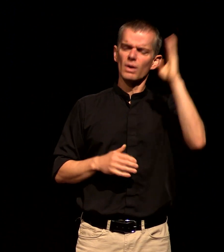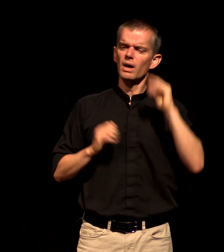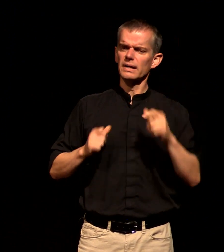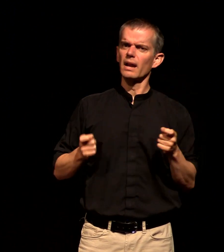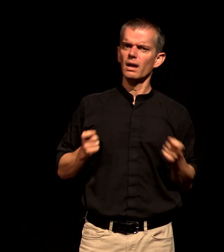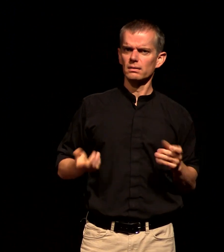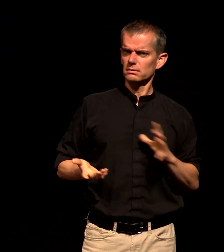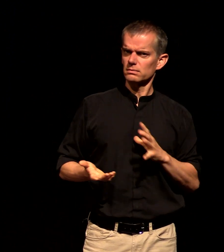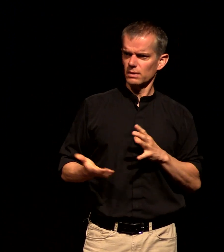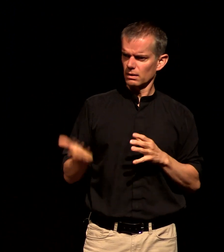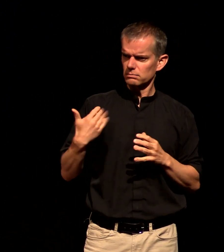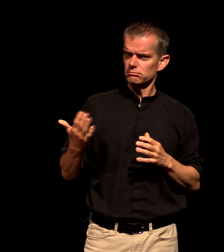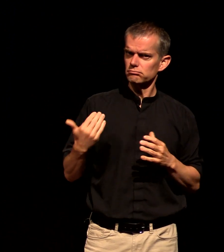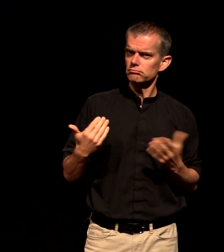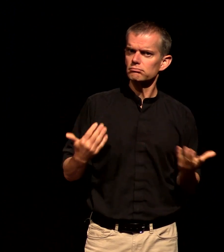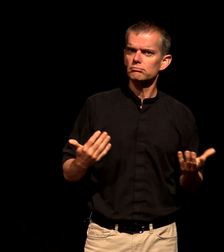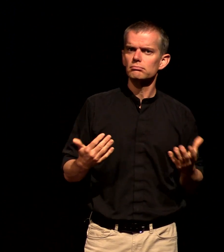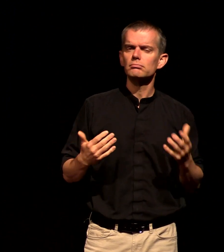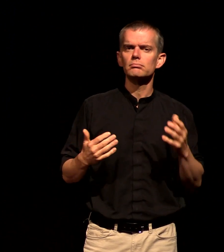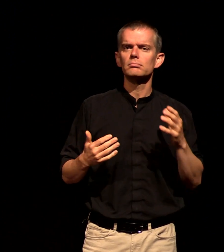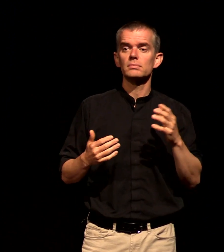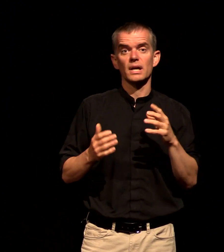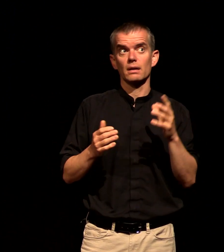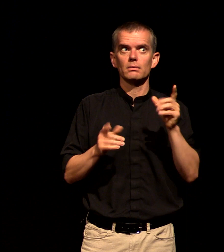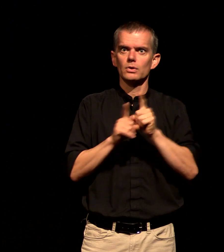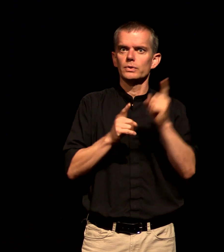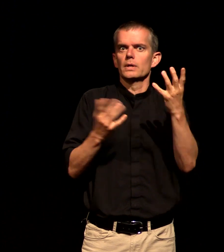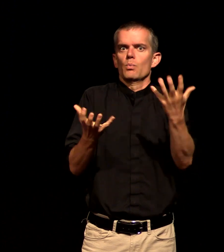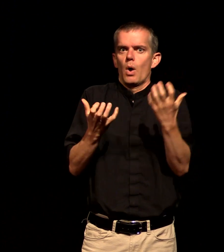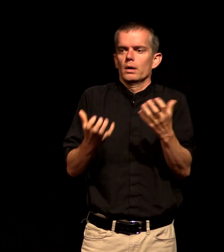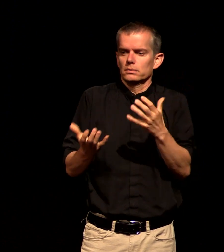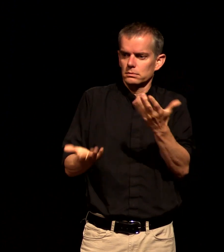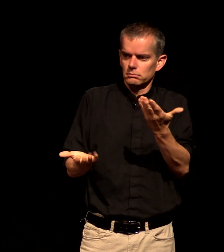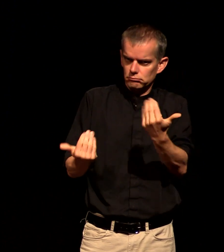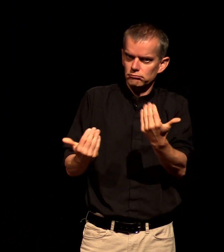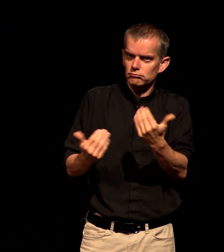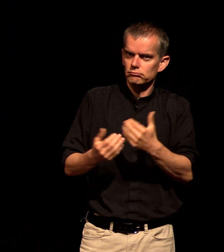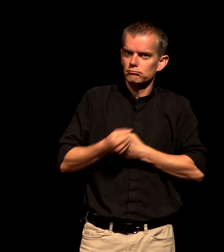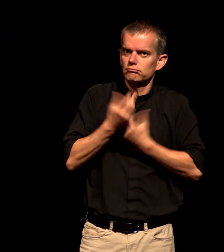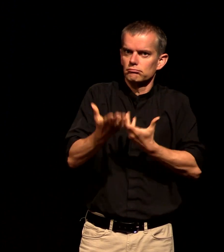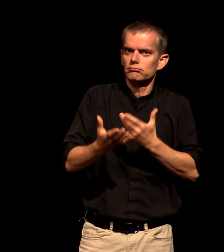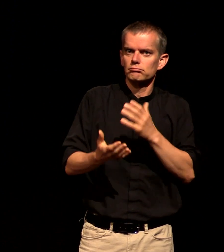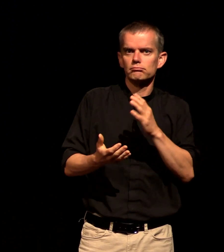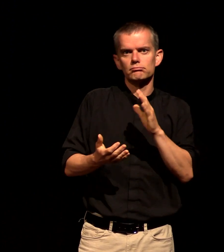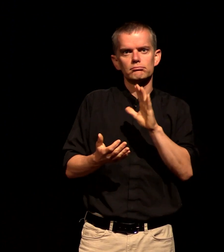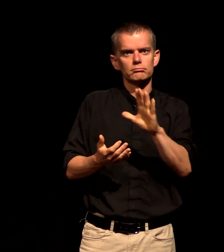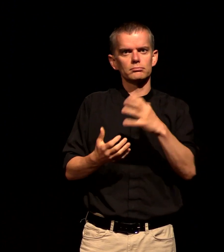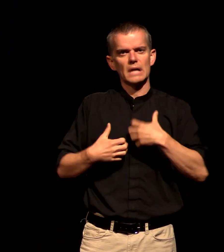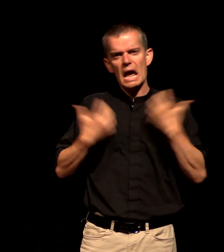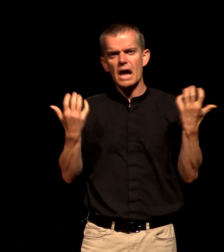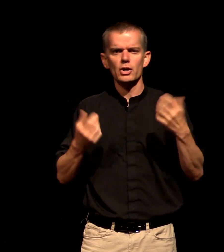doubt, our pain, and our anger. There are about 65 lament psalms